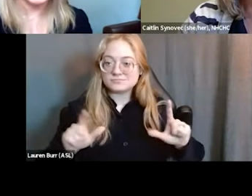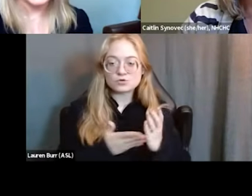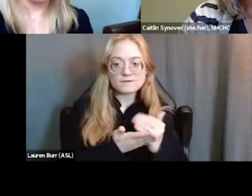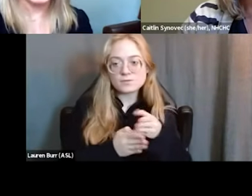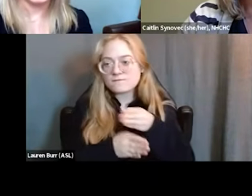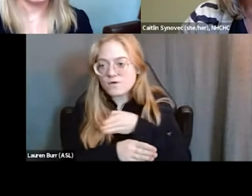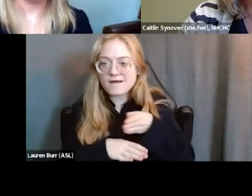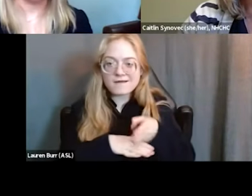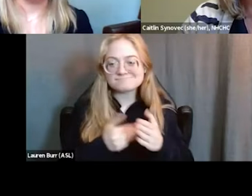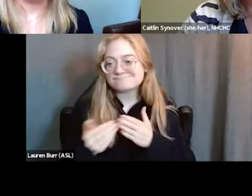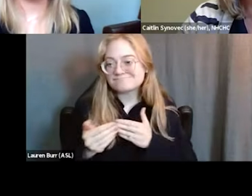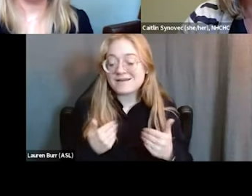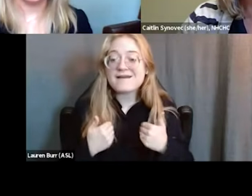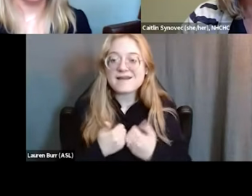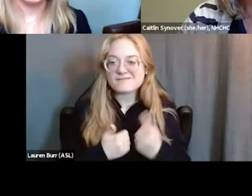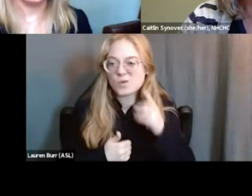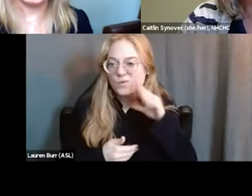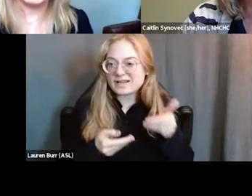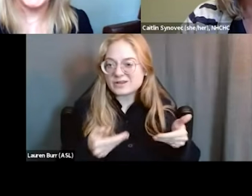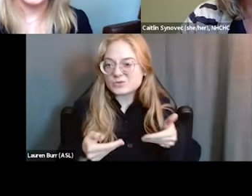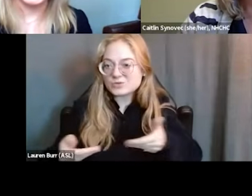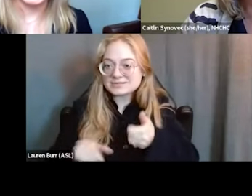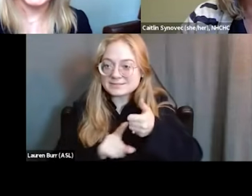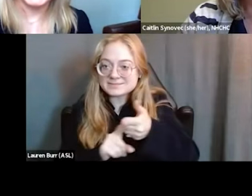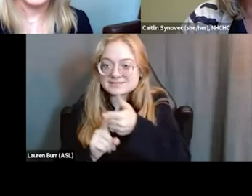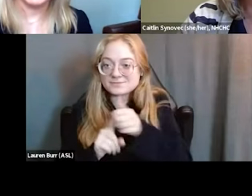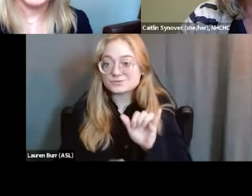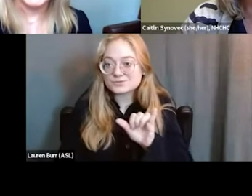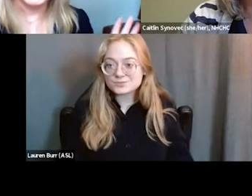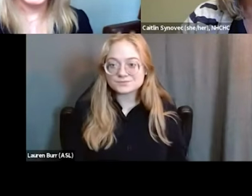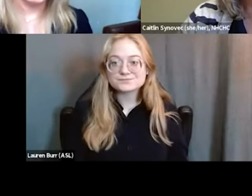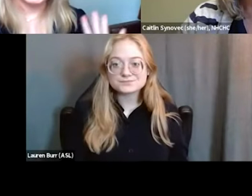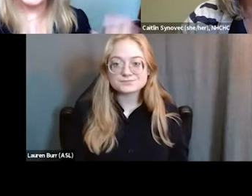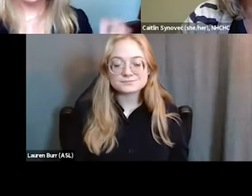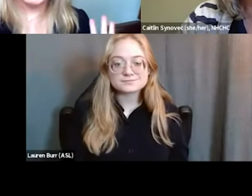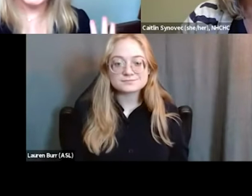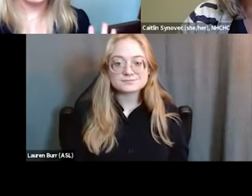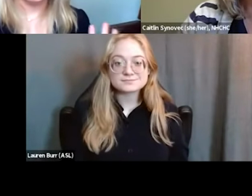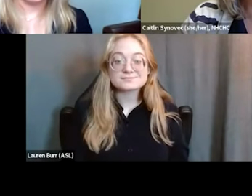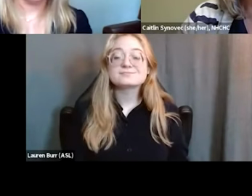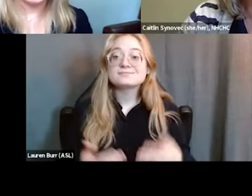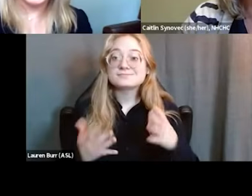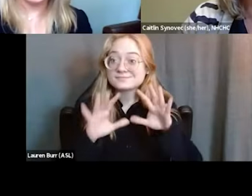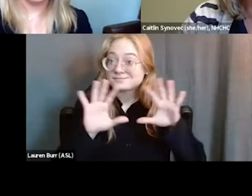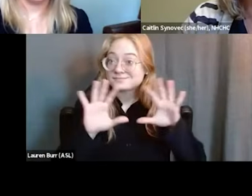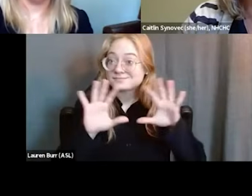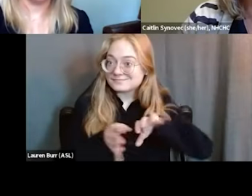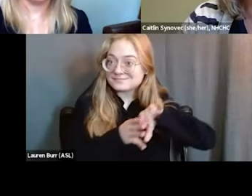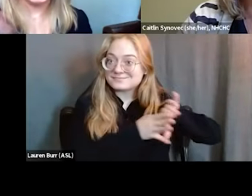and everyone will have a chance to introduce themselves at the beginning of the discussion. So with all of that housekeeping aside, no further ado,